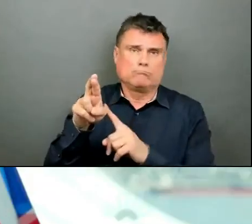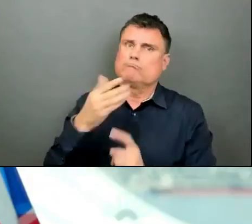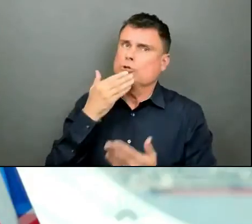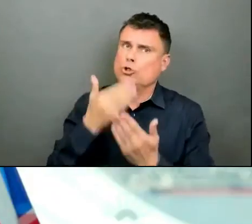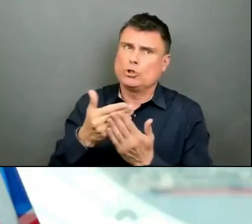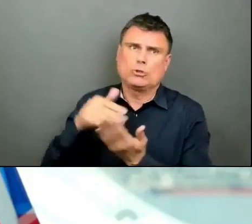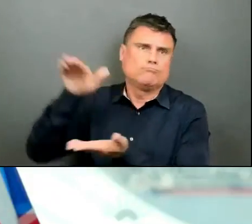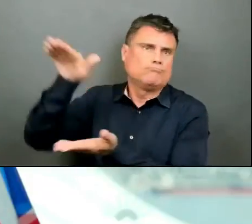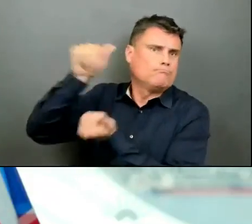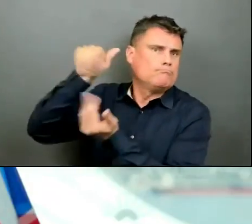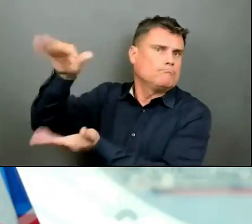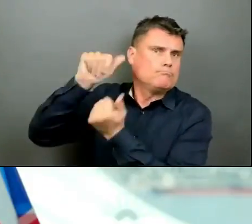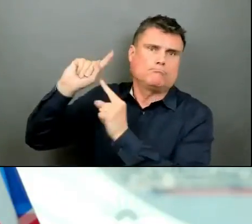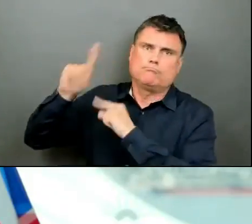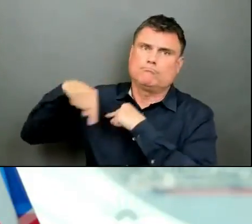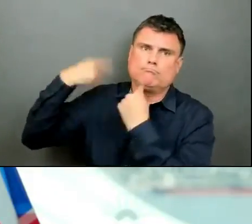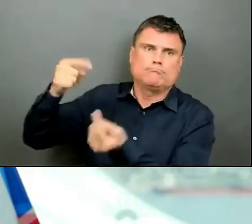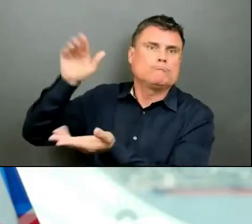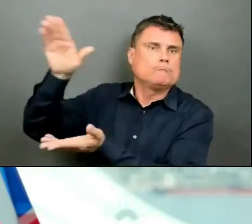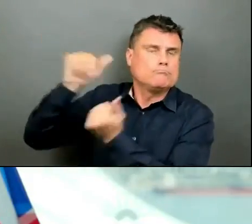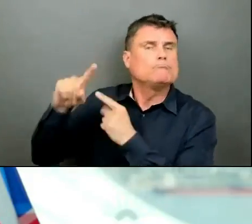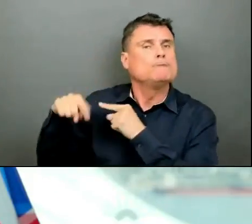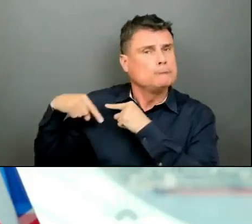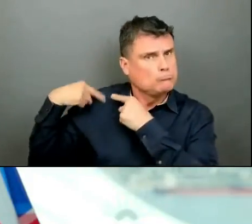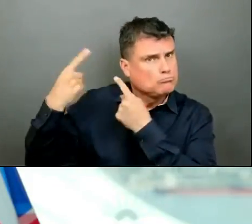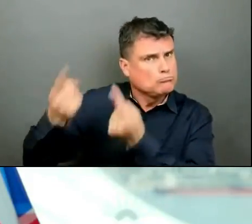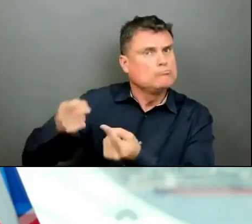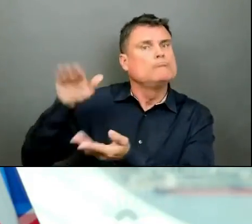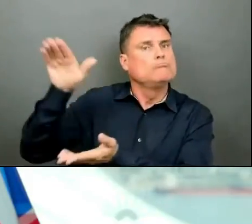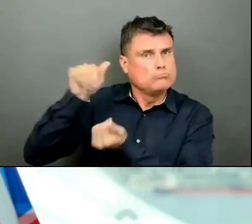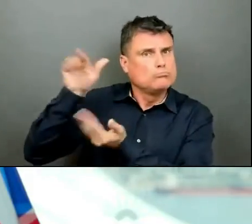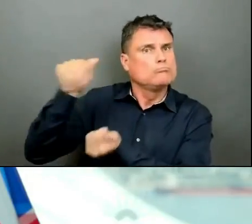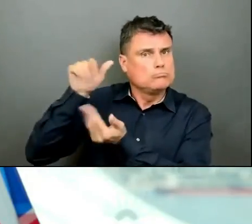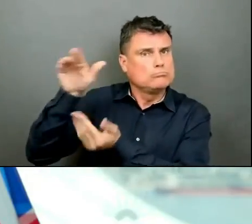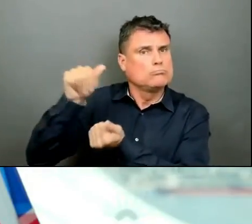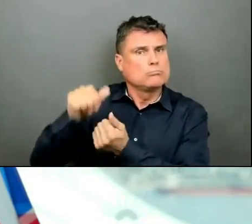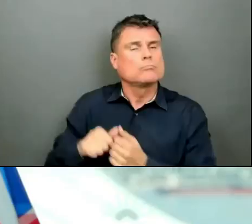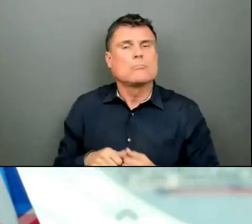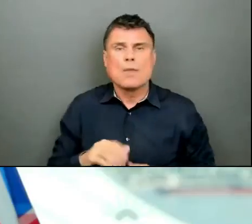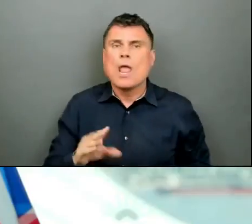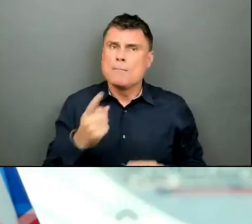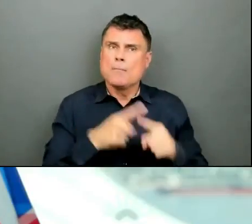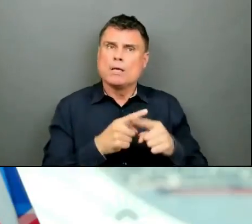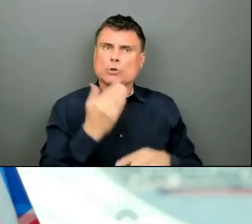have received. And that has been the workers vaccines as is illustrate bid theed by